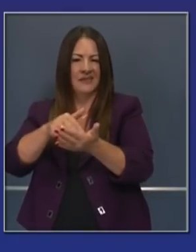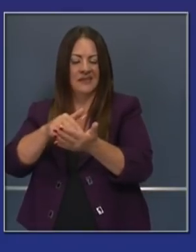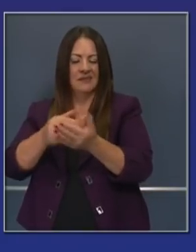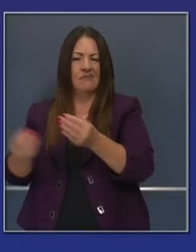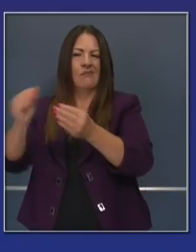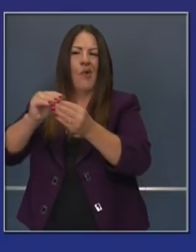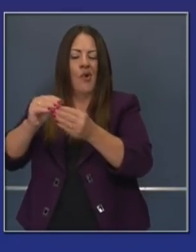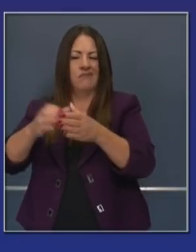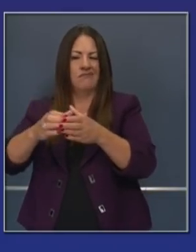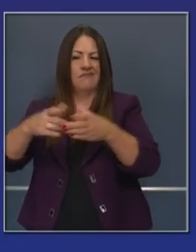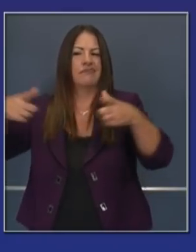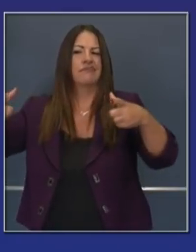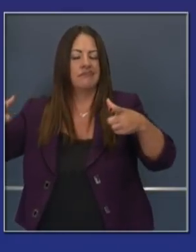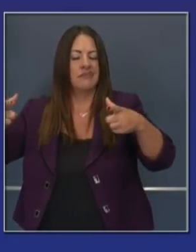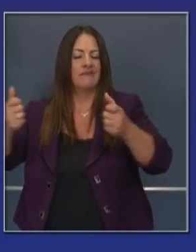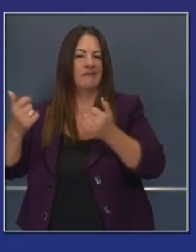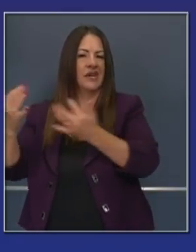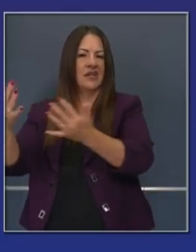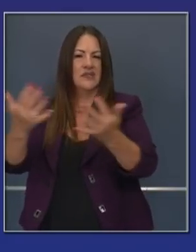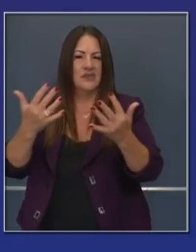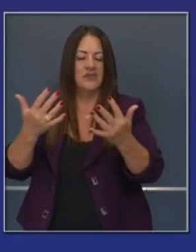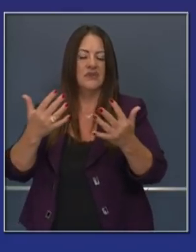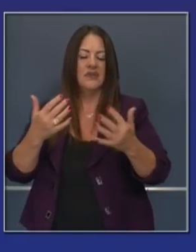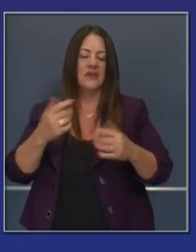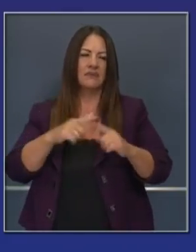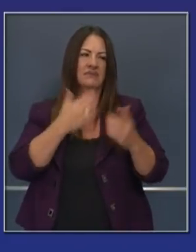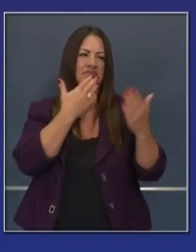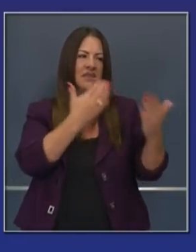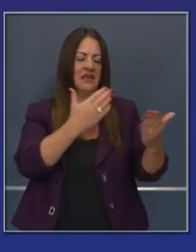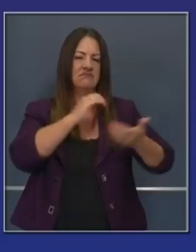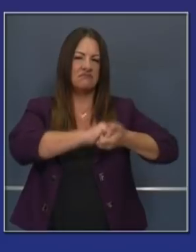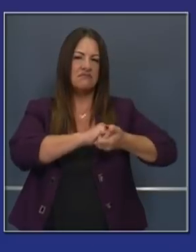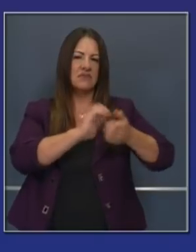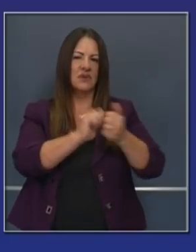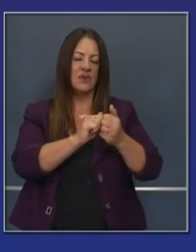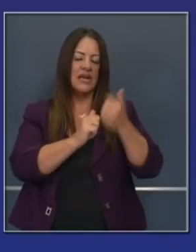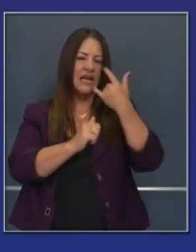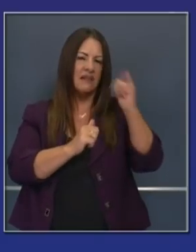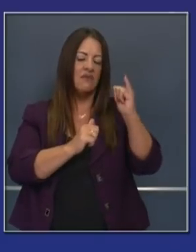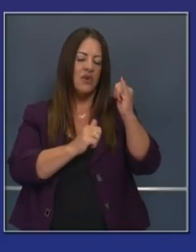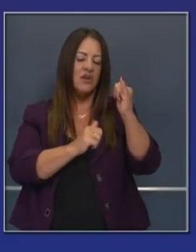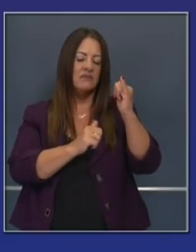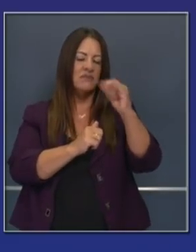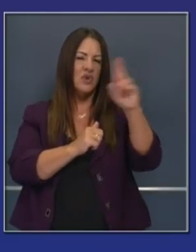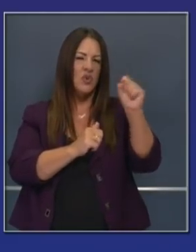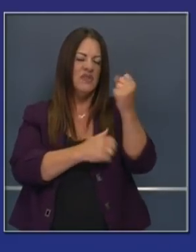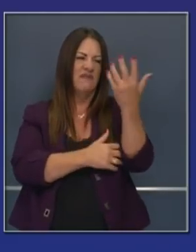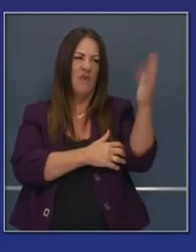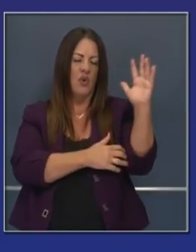63% COP TAKENNED THIS WEEK. YOU SEE ABOUT 24,000 ADDITIONAL ACRES THAT HAVE BURNED AGAIN.